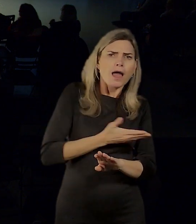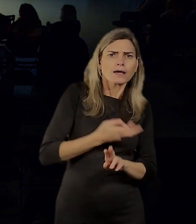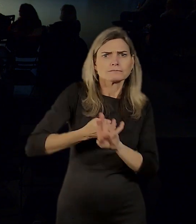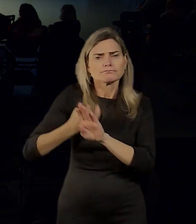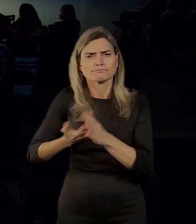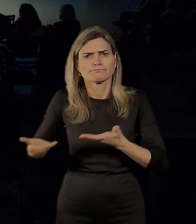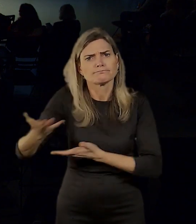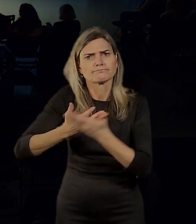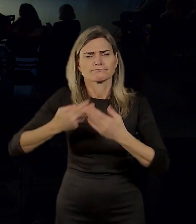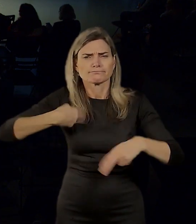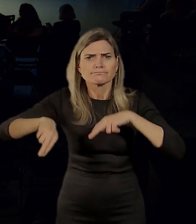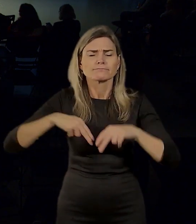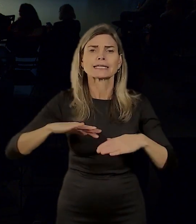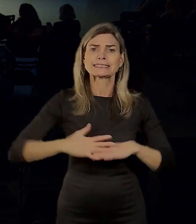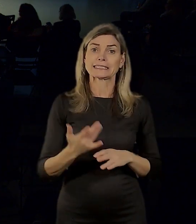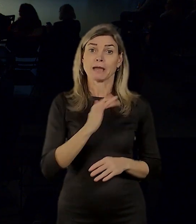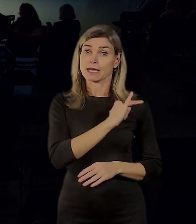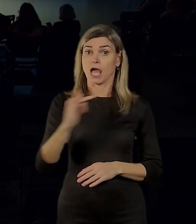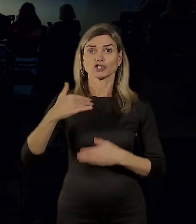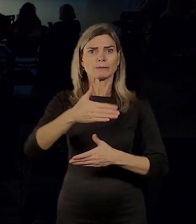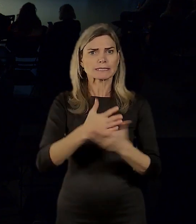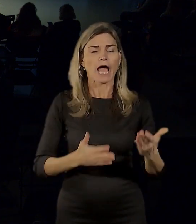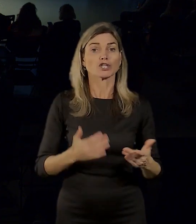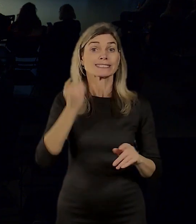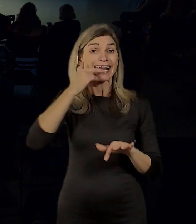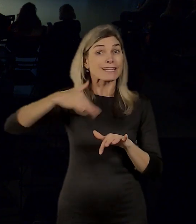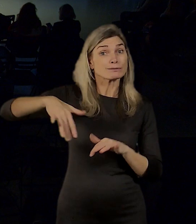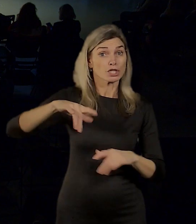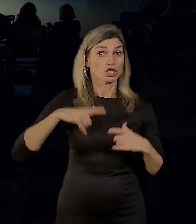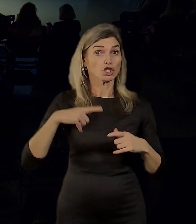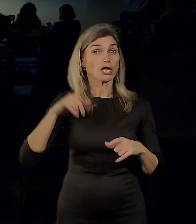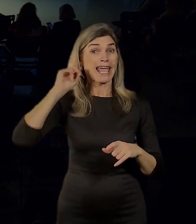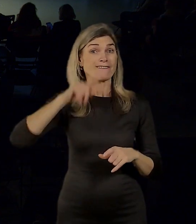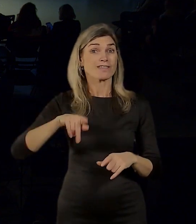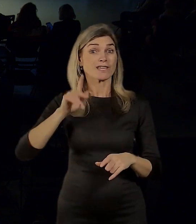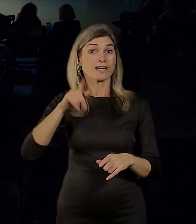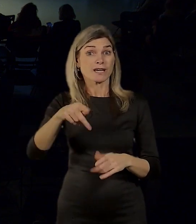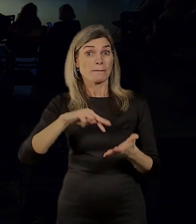it is important to communicate with the public. I am very glad that Skance succeeded in doing so.